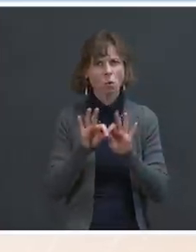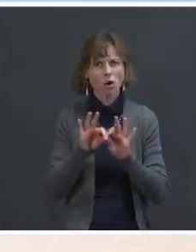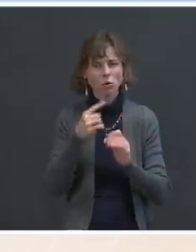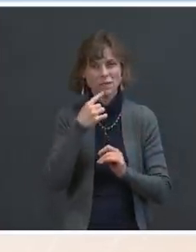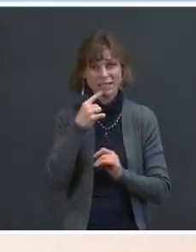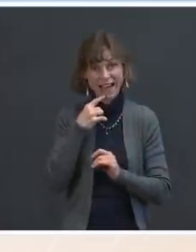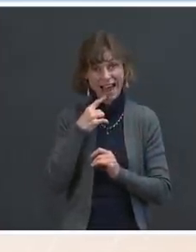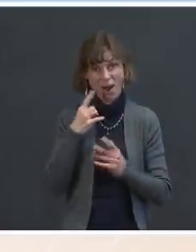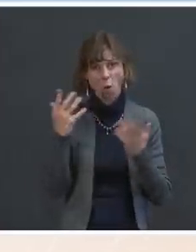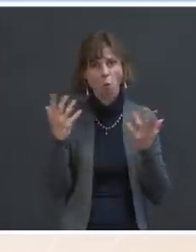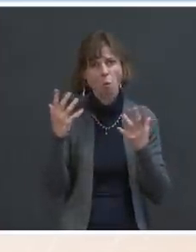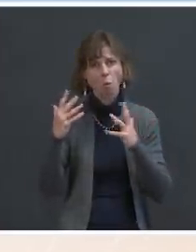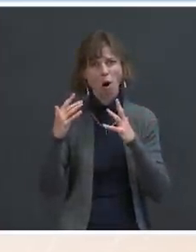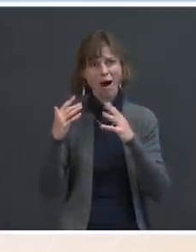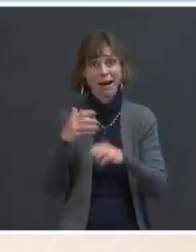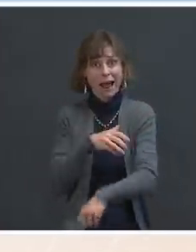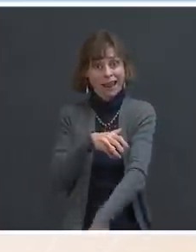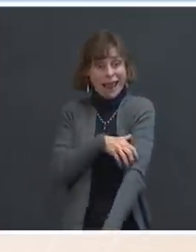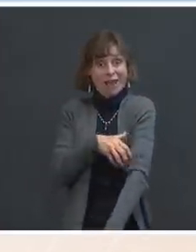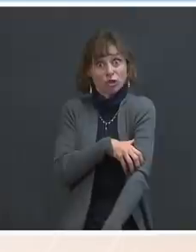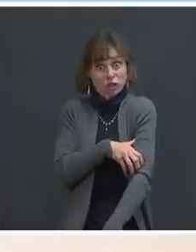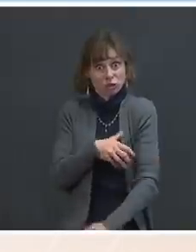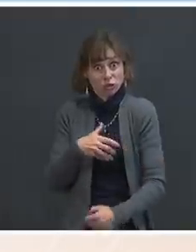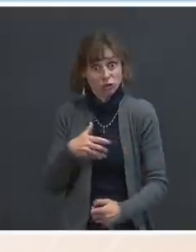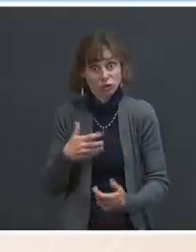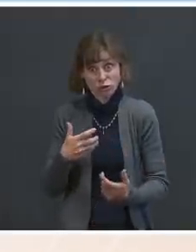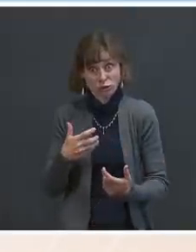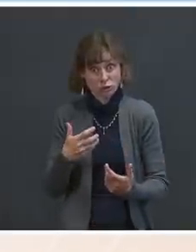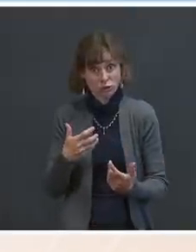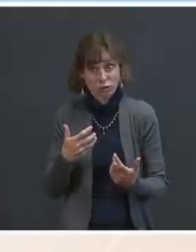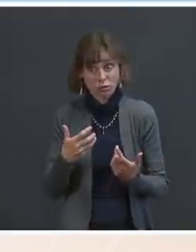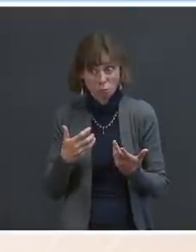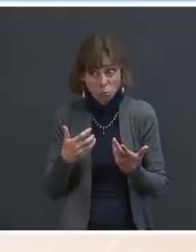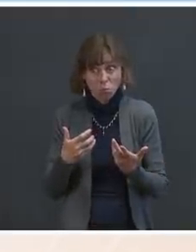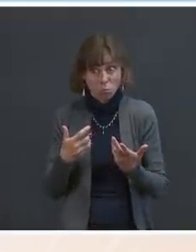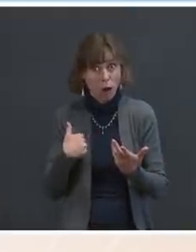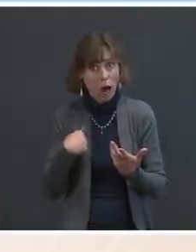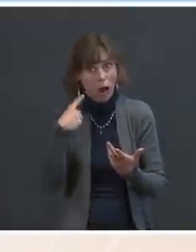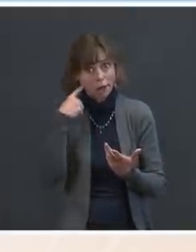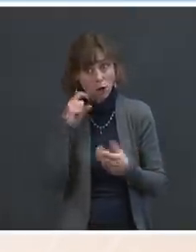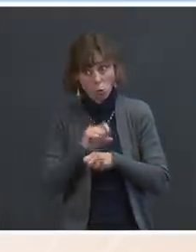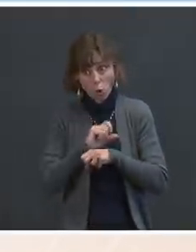Well, I do think that working as partners with these countries